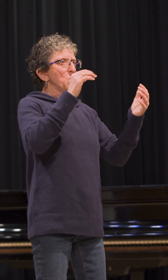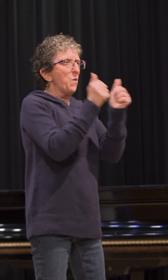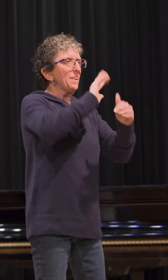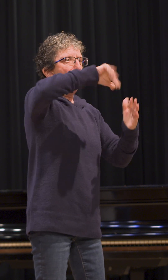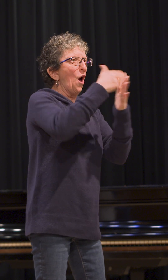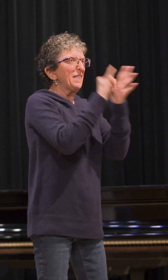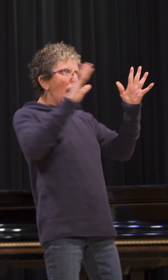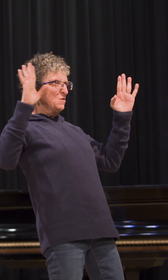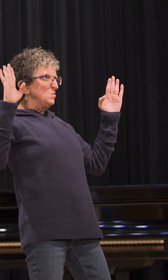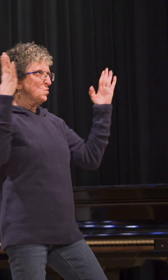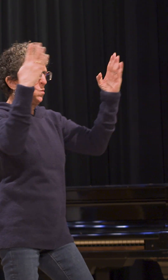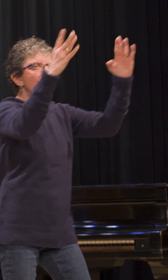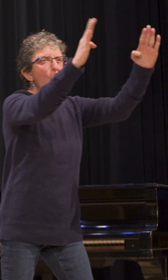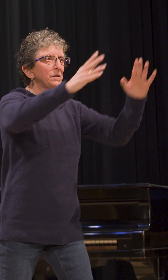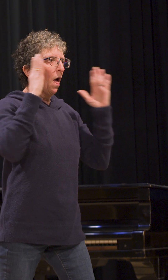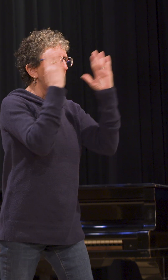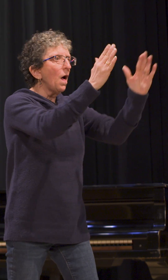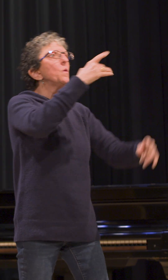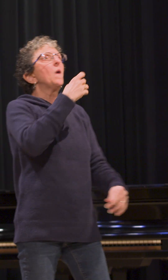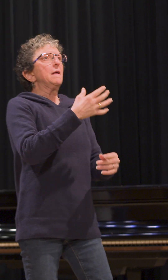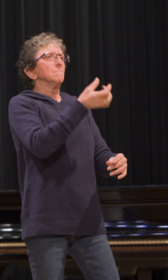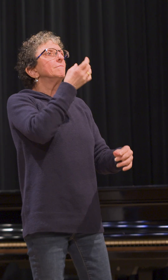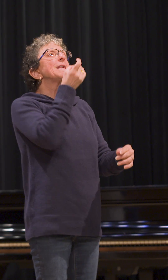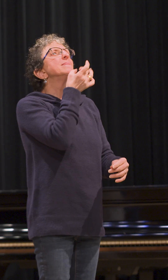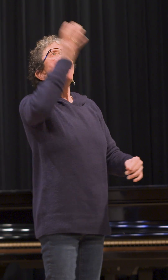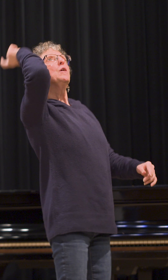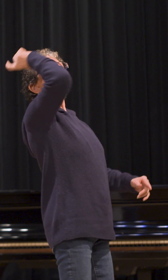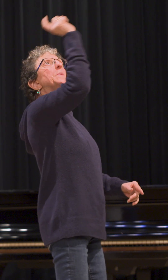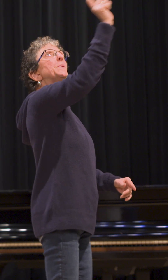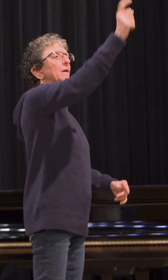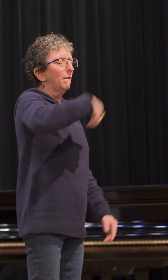at some hospital or some—some place with these...that looked very institutional. You